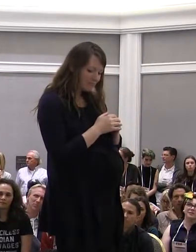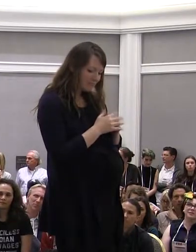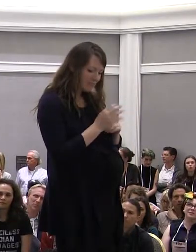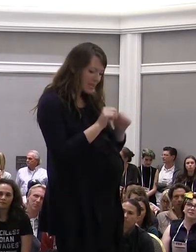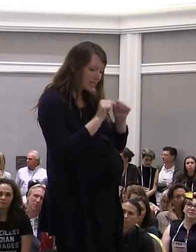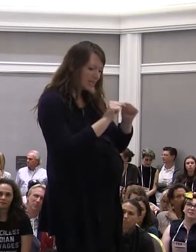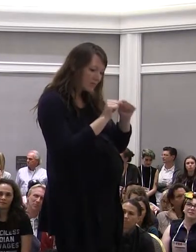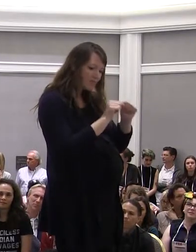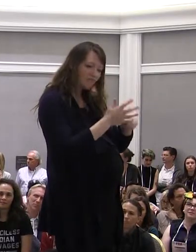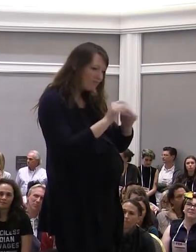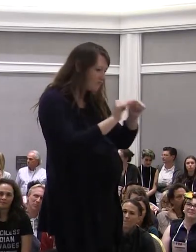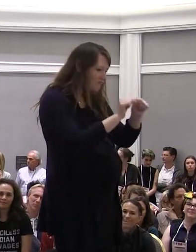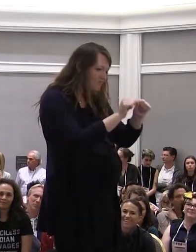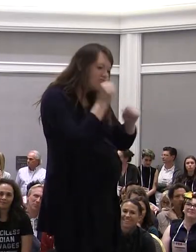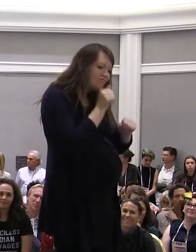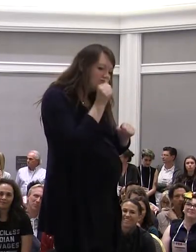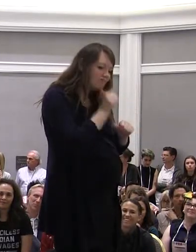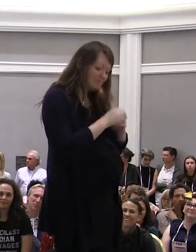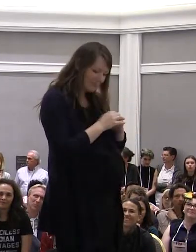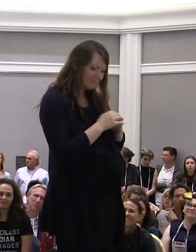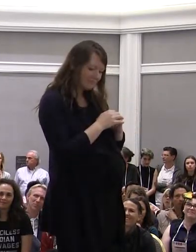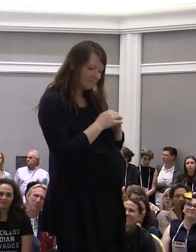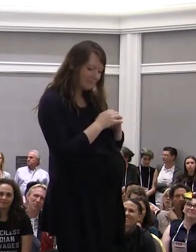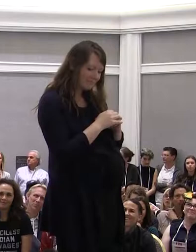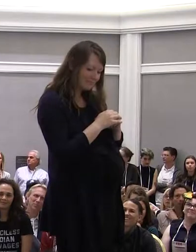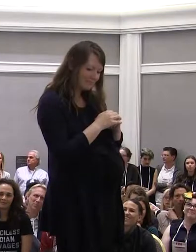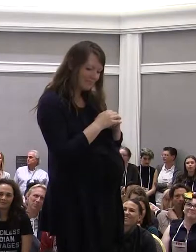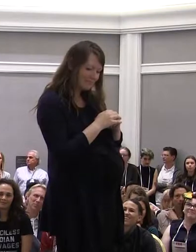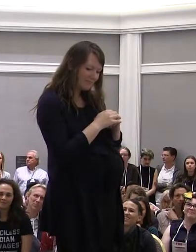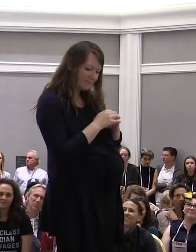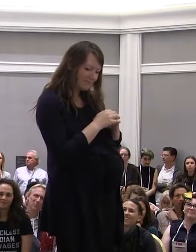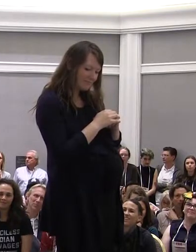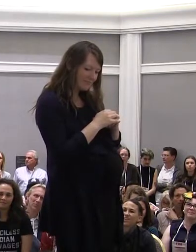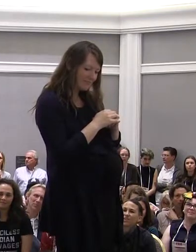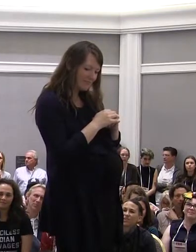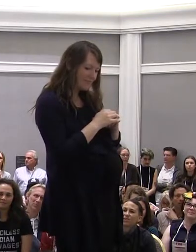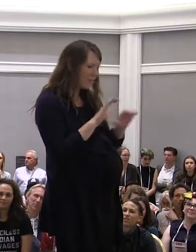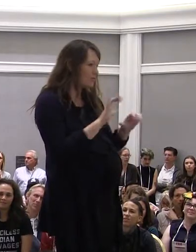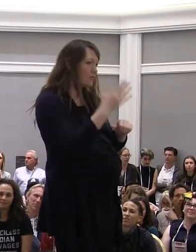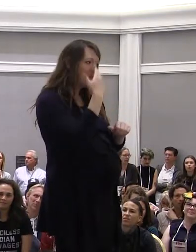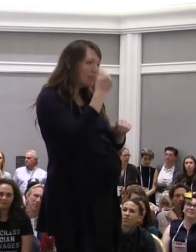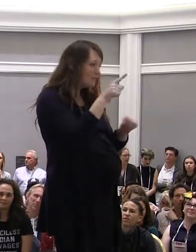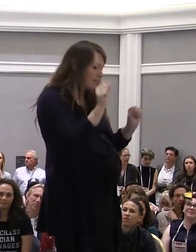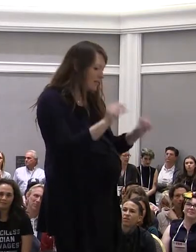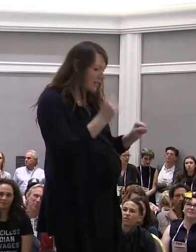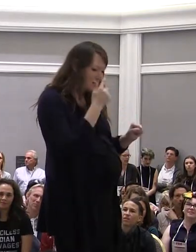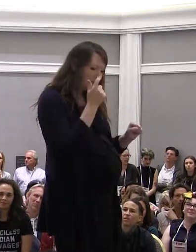keeping and do it you got to do and live life as best you can, because it's the best chance you'll have gotten.